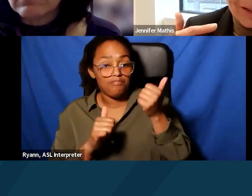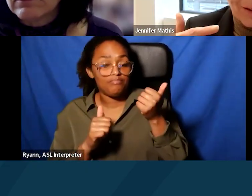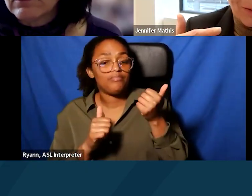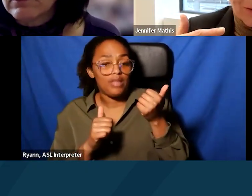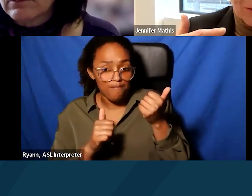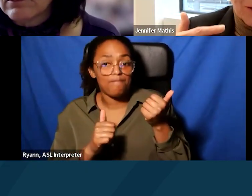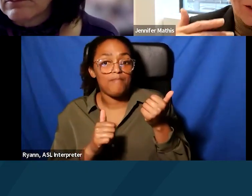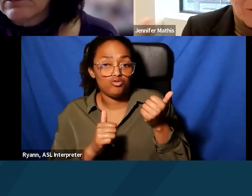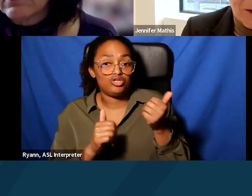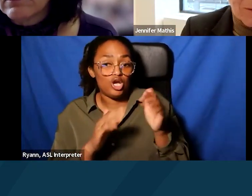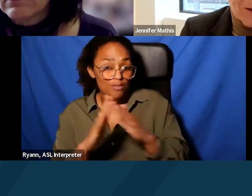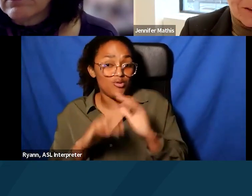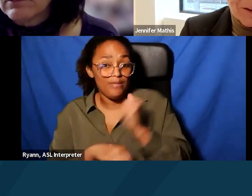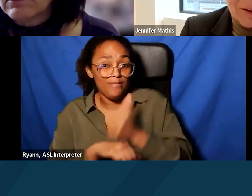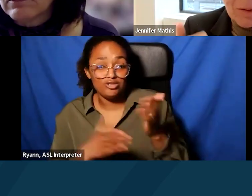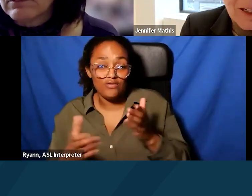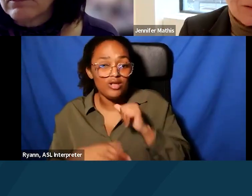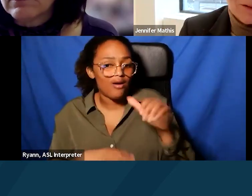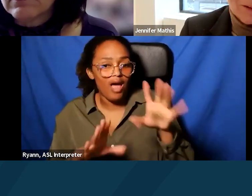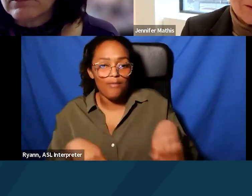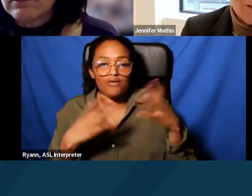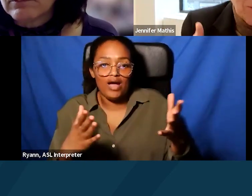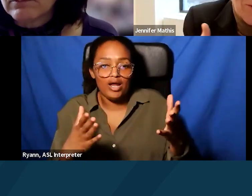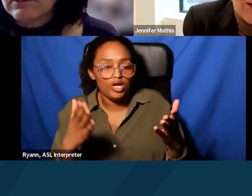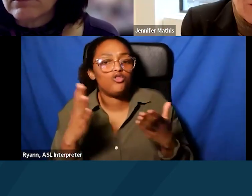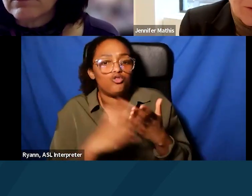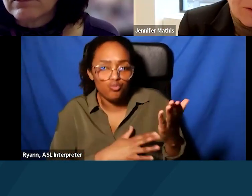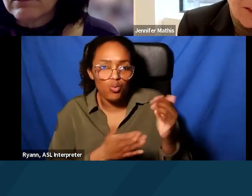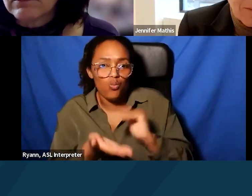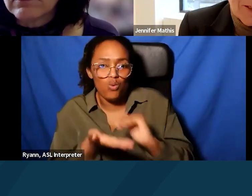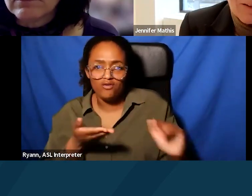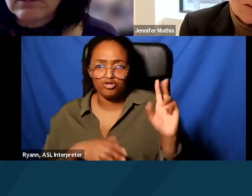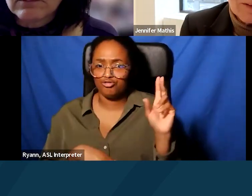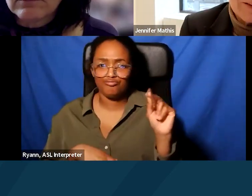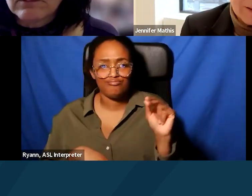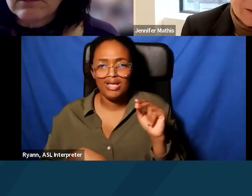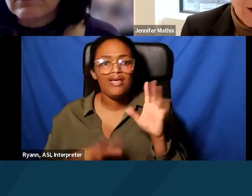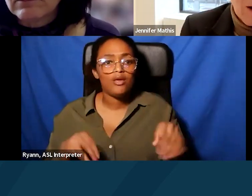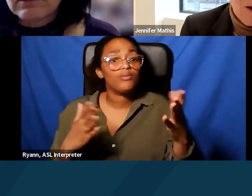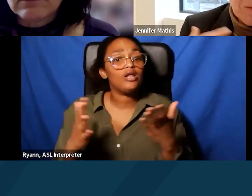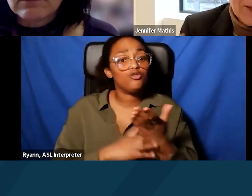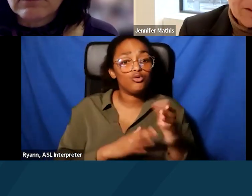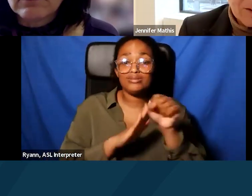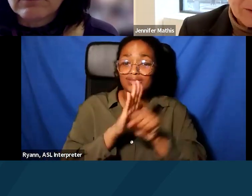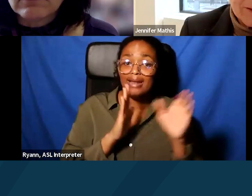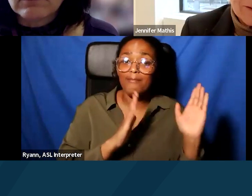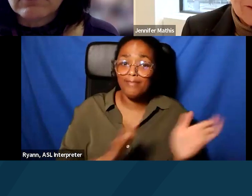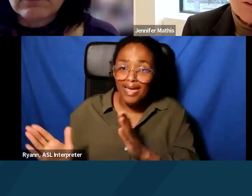provided through home and community‑based services and there are various services, home health services, mandatory services, kid services, home health services,